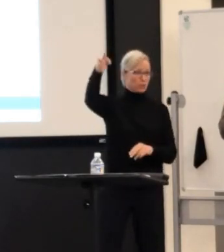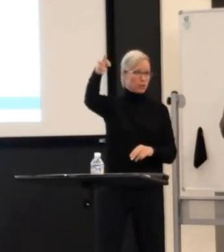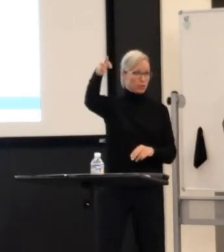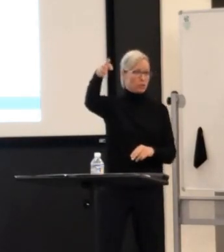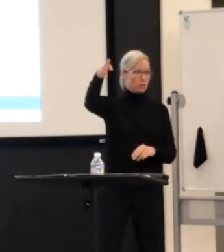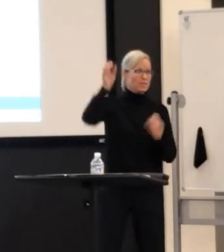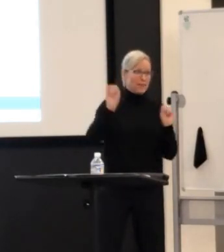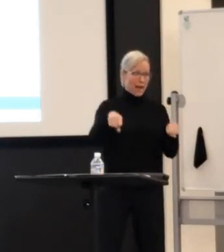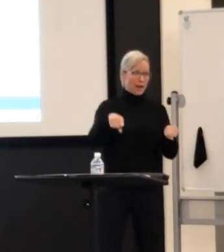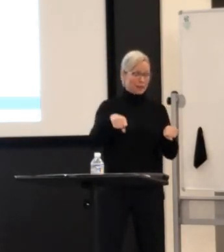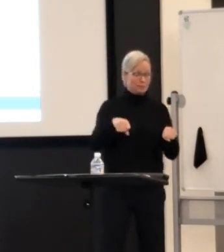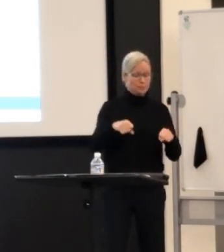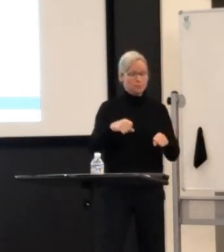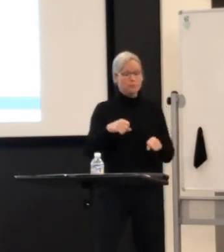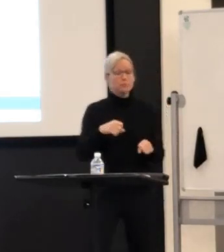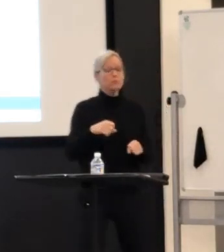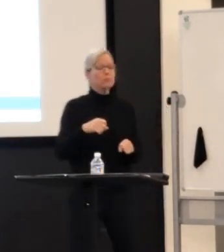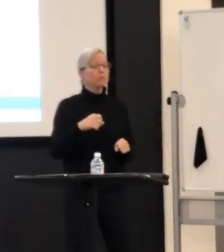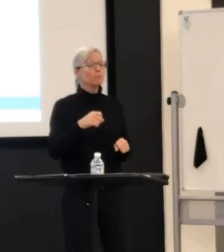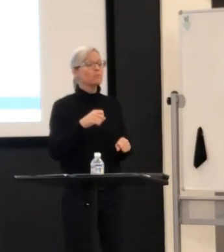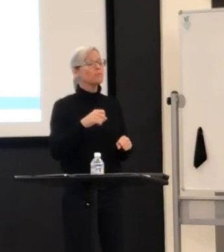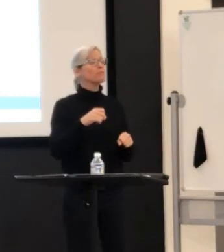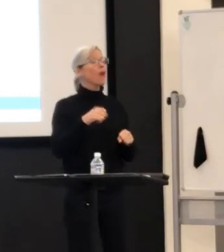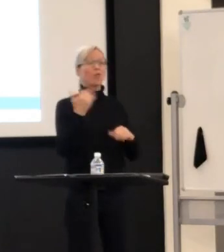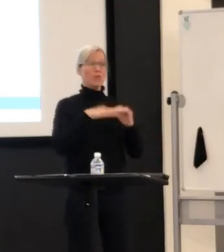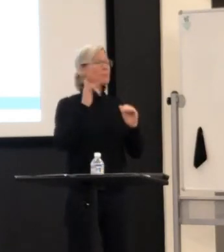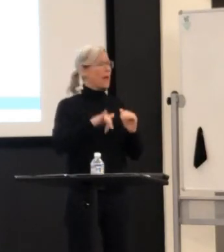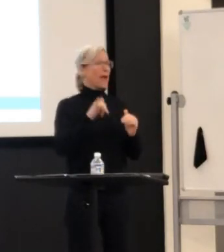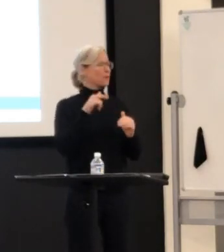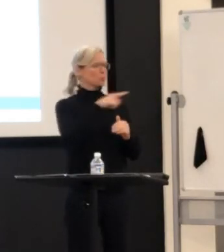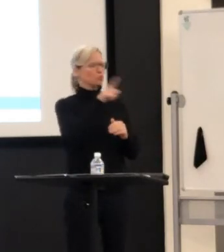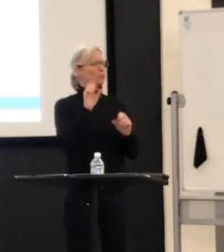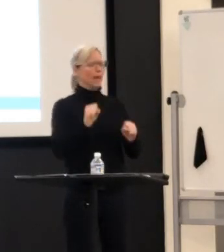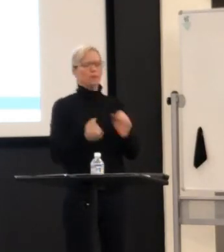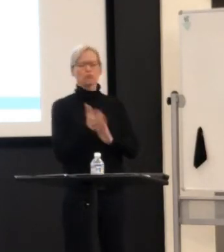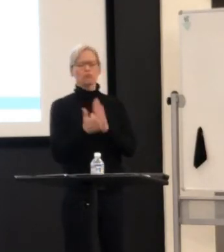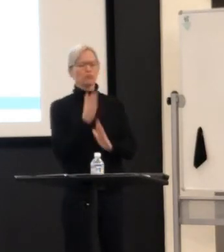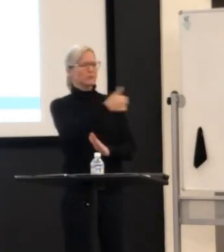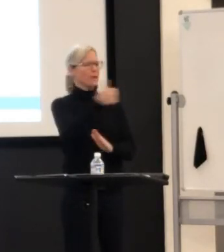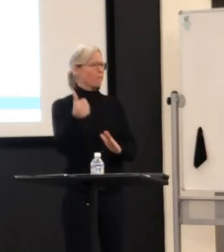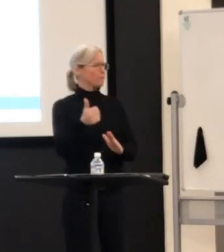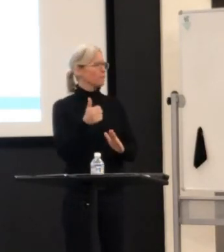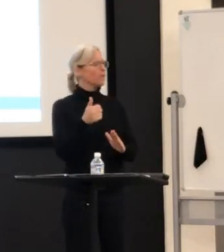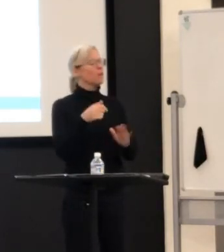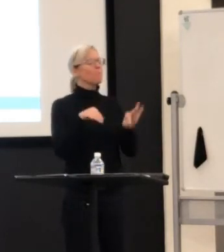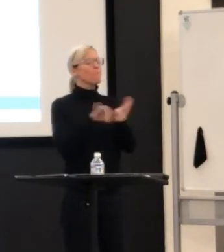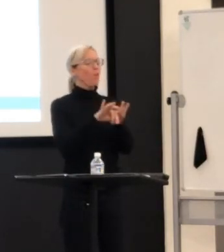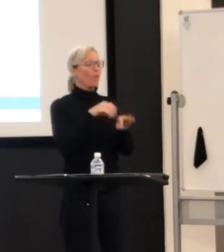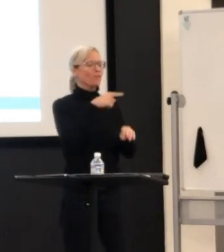The government just wants the ability to use your invention that it funded without having to pay you again for it.